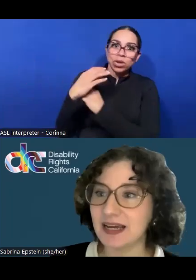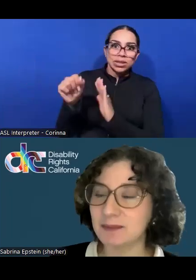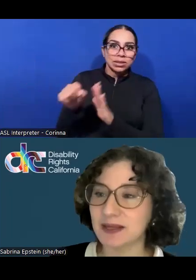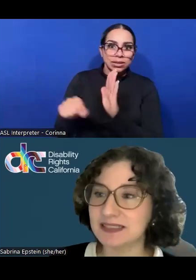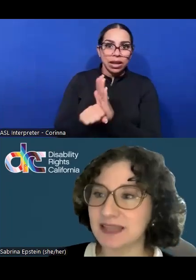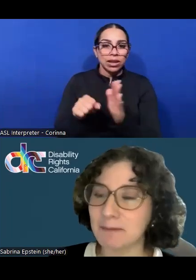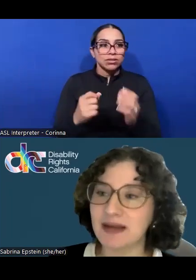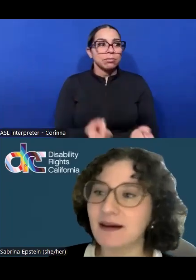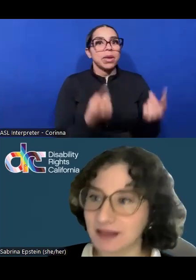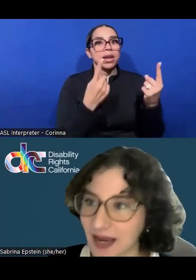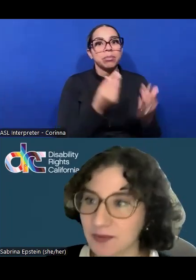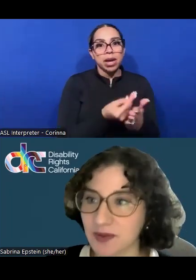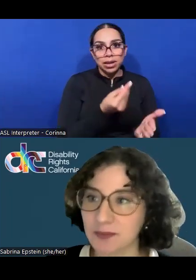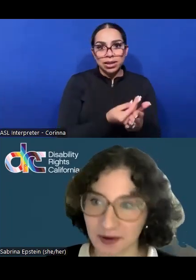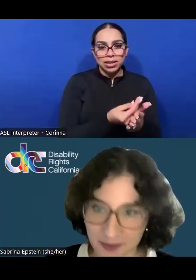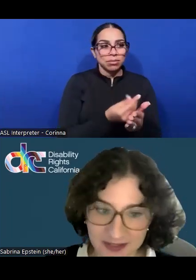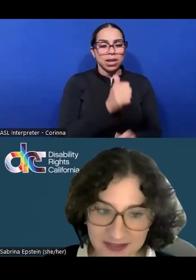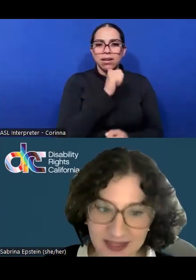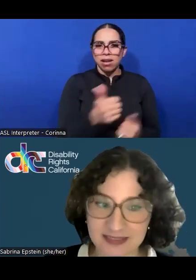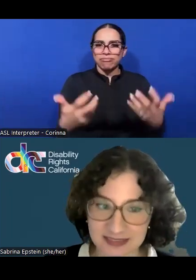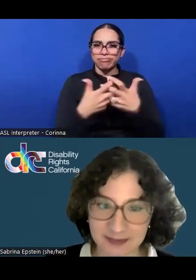in places that may not align with our priorities as a state.